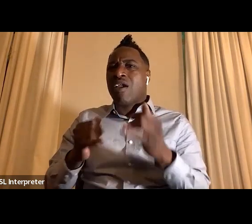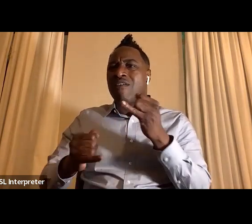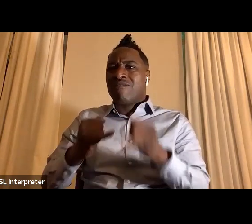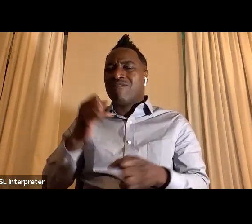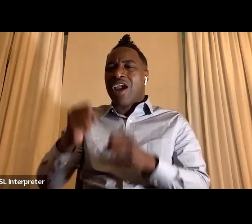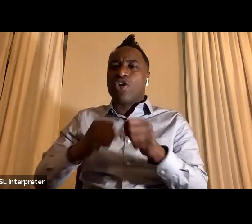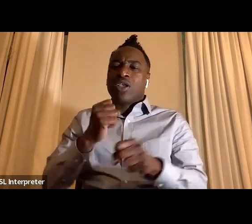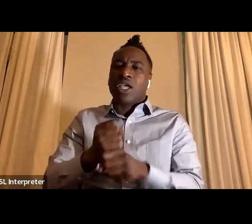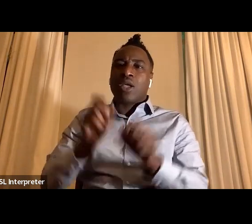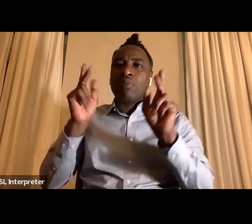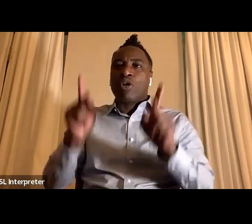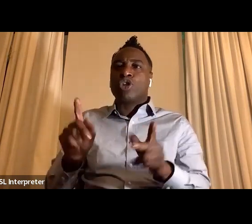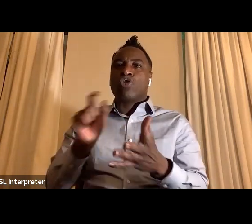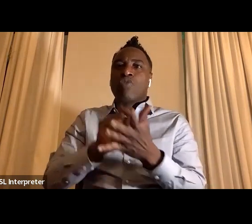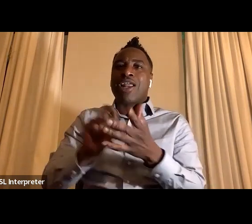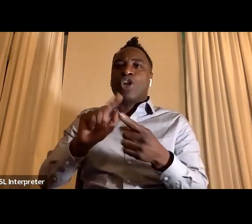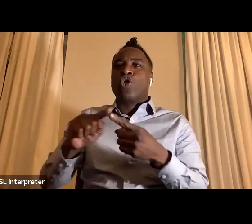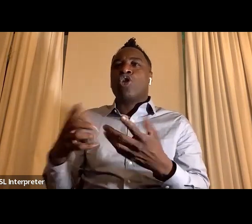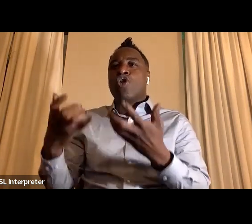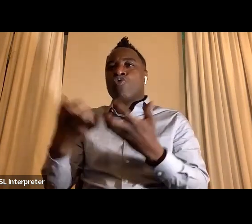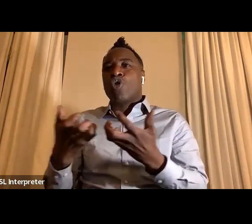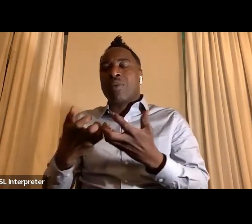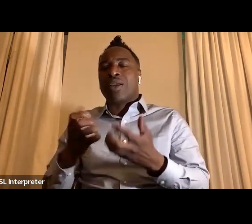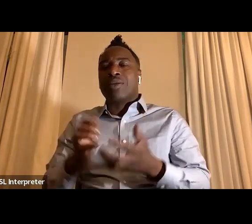And I was just in there in last.